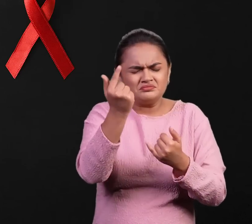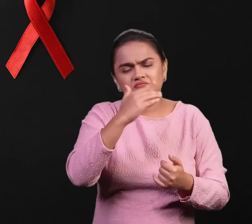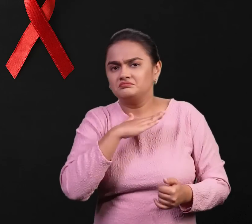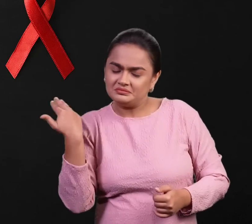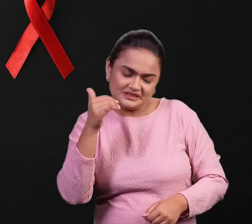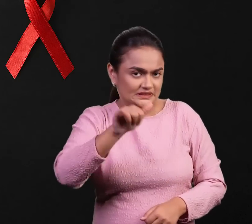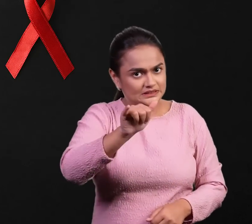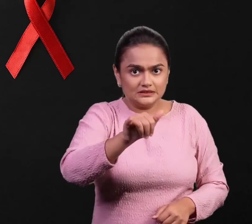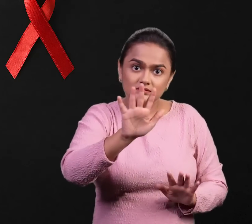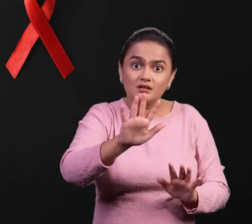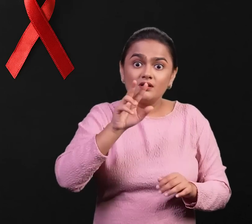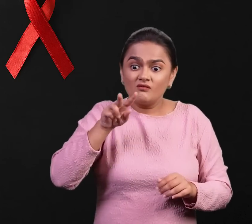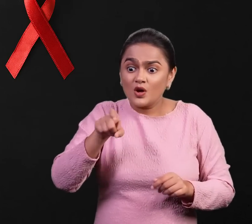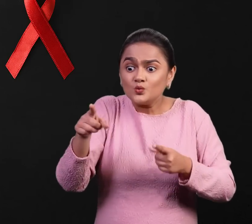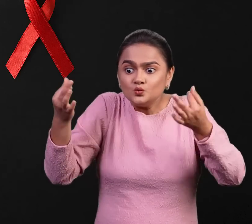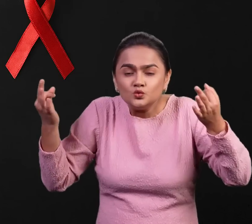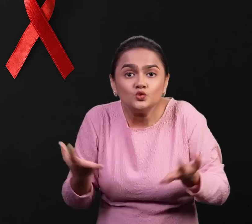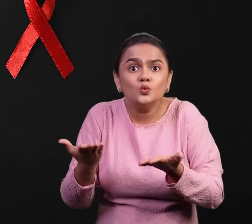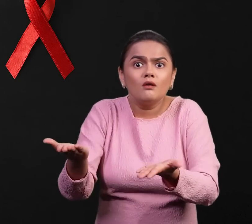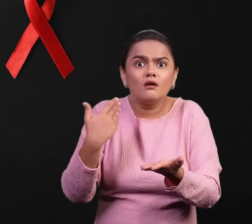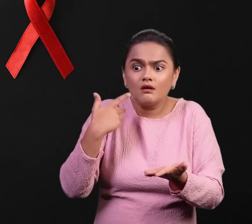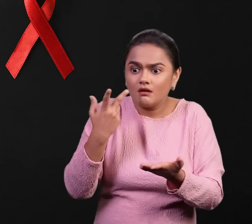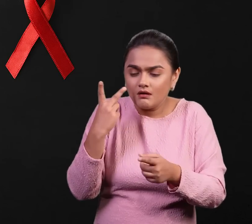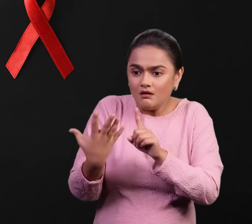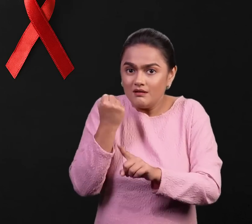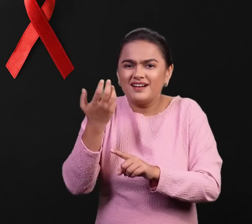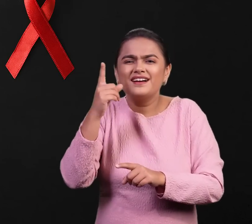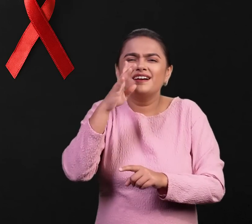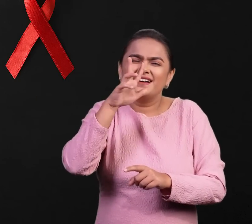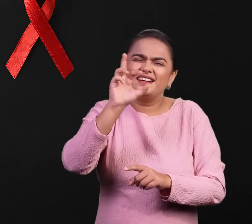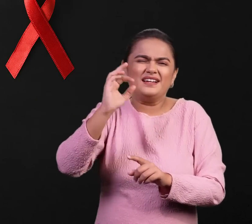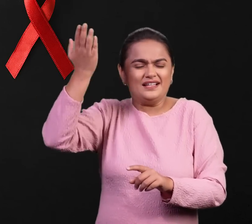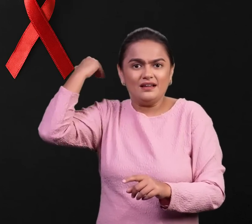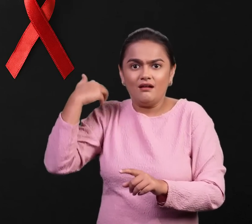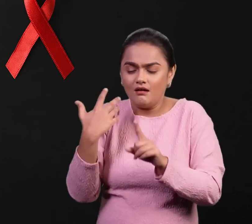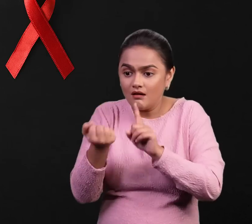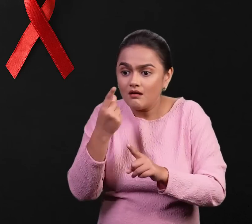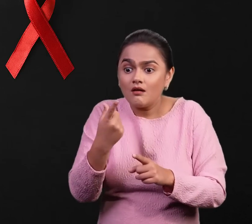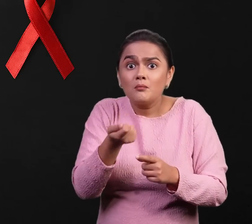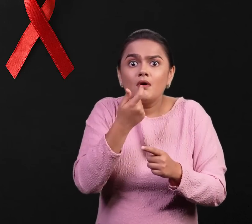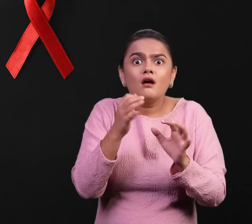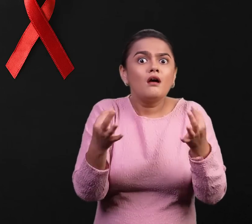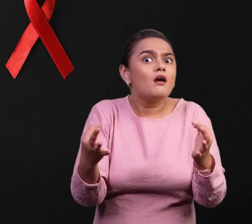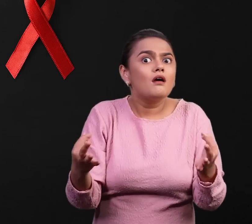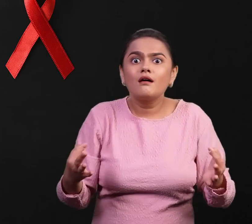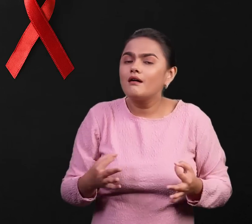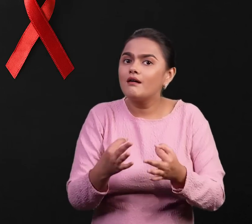The virus was detected in the 1980s and it was completely new. Medicines were not available back then.